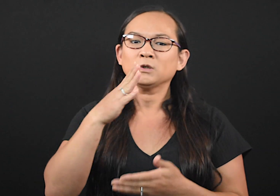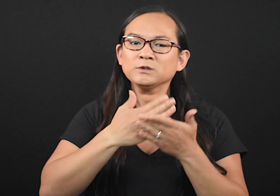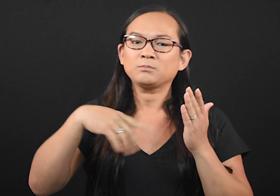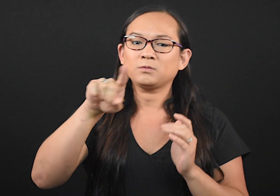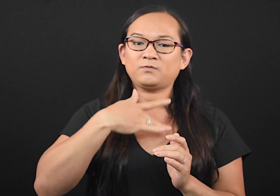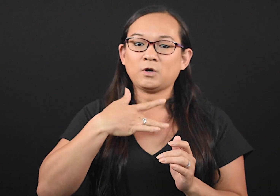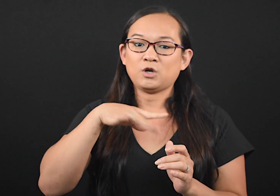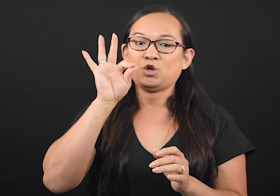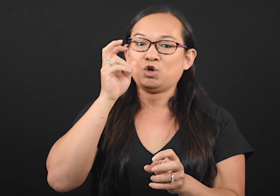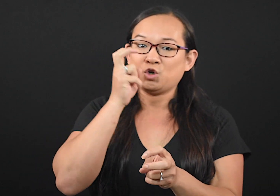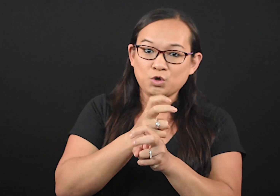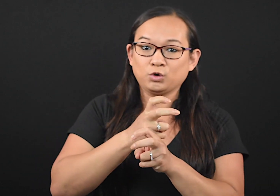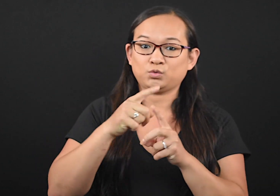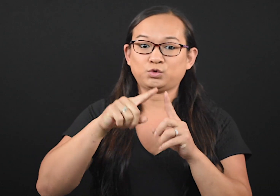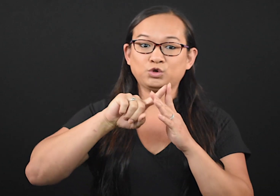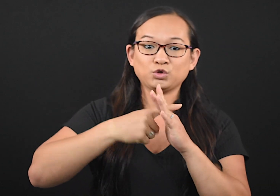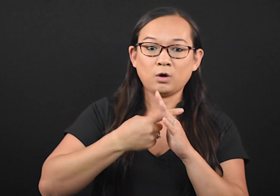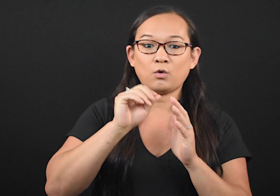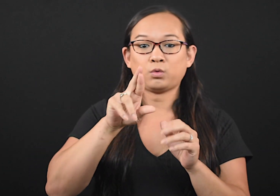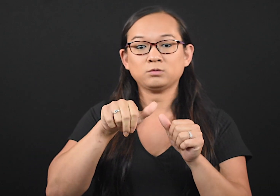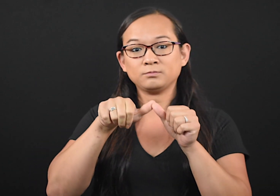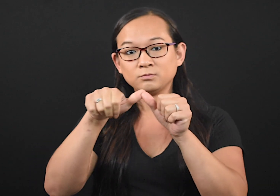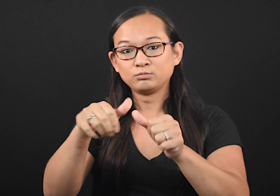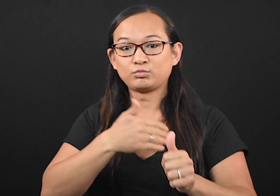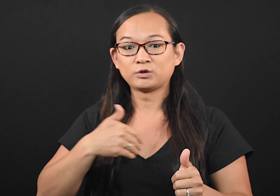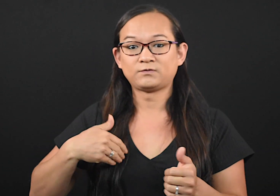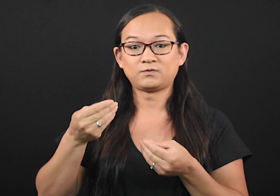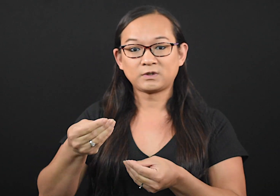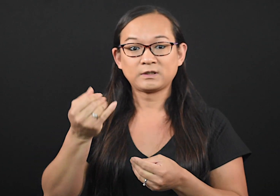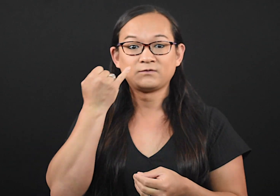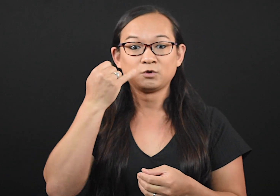You may find it harder to start or continue breastfeeding if you are